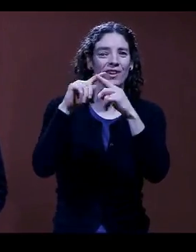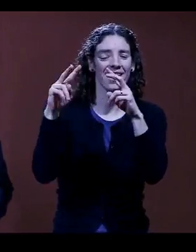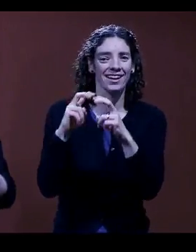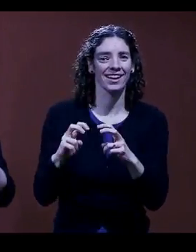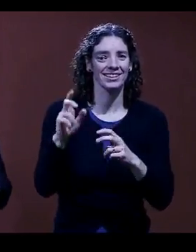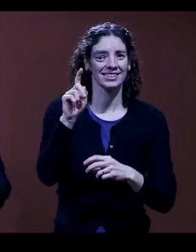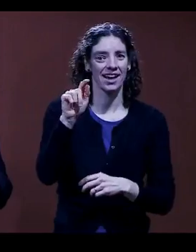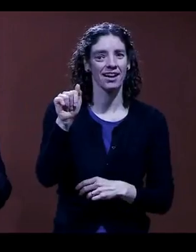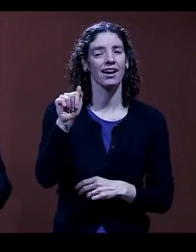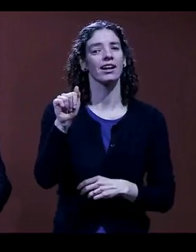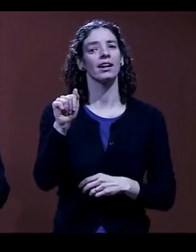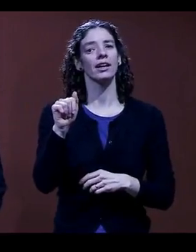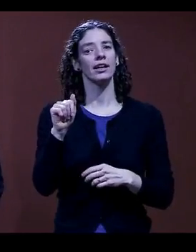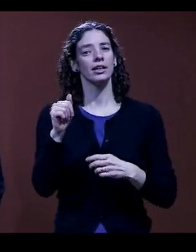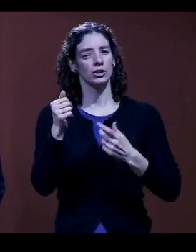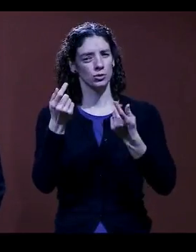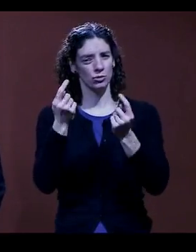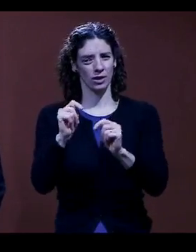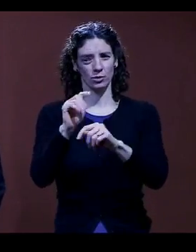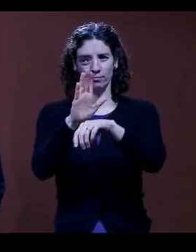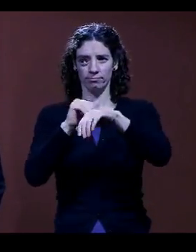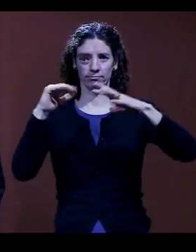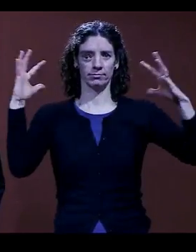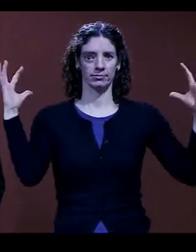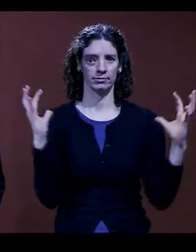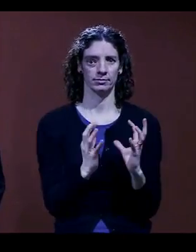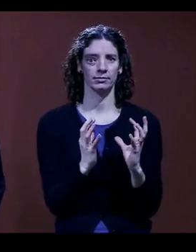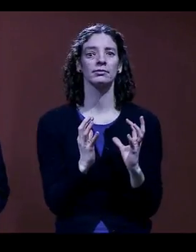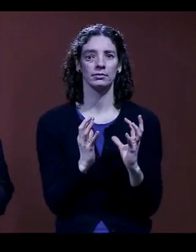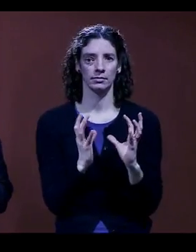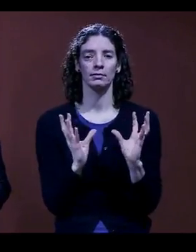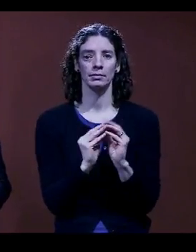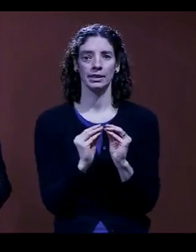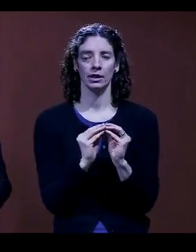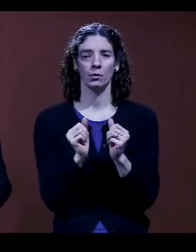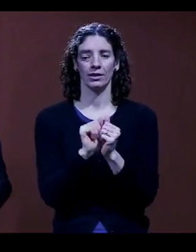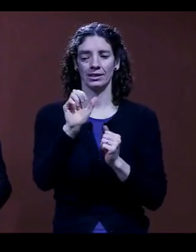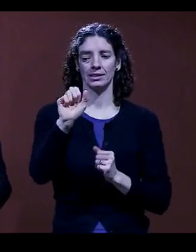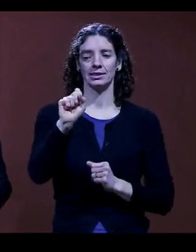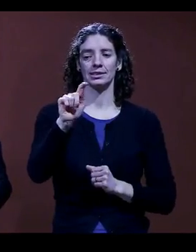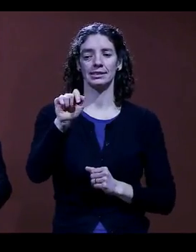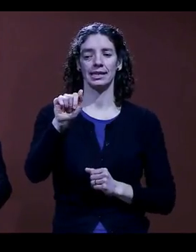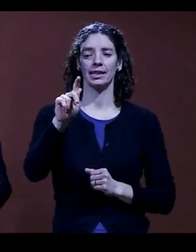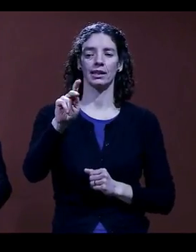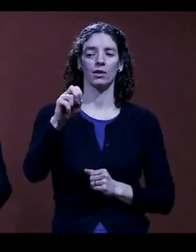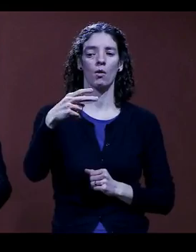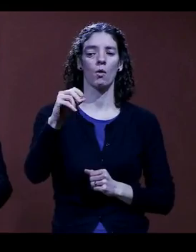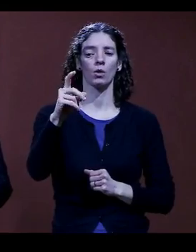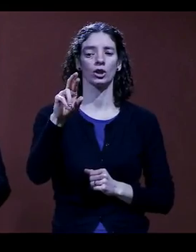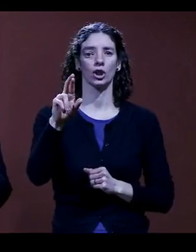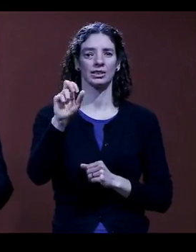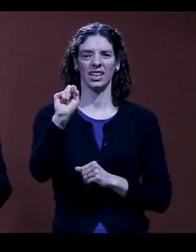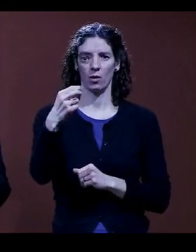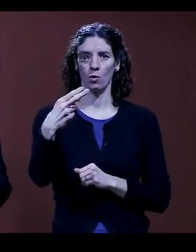is to really convene a stakeholder group together. Stakeholder groups are really key in making meaning of data